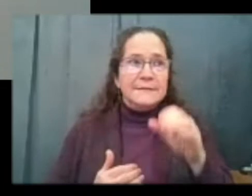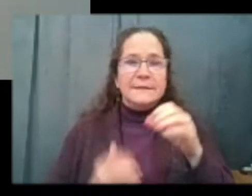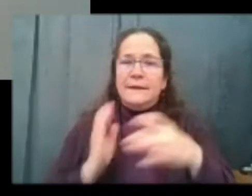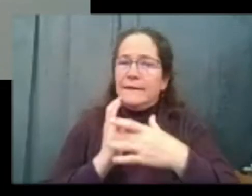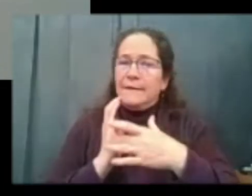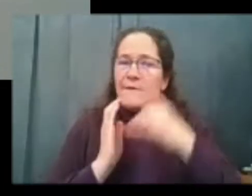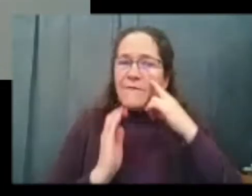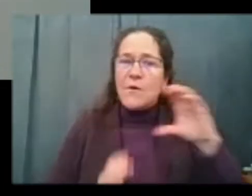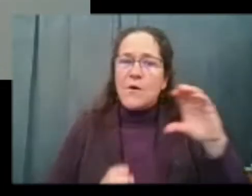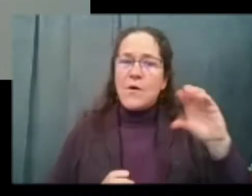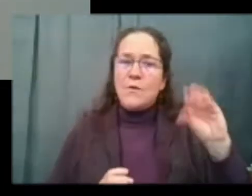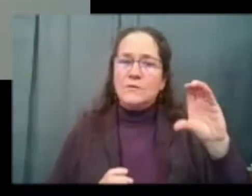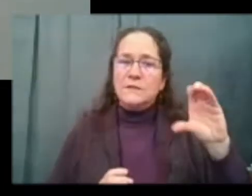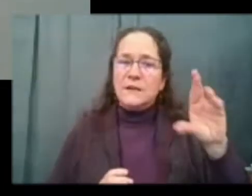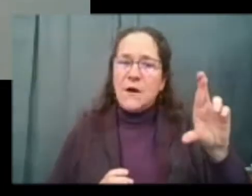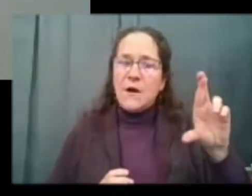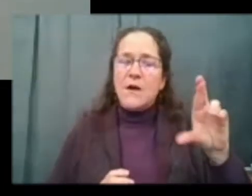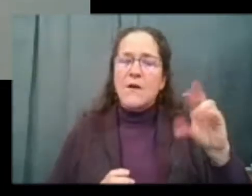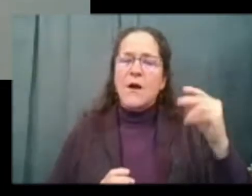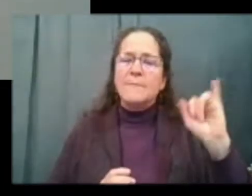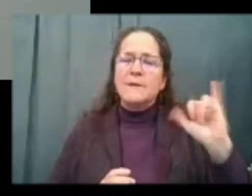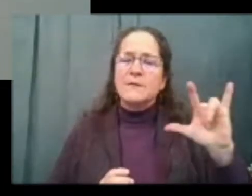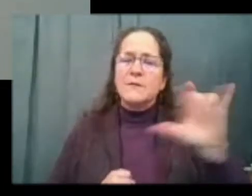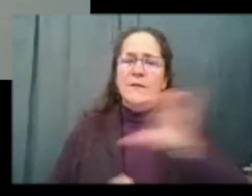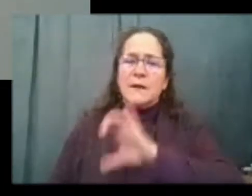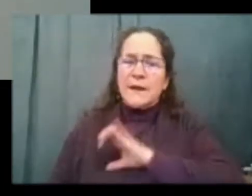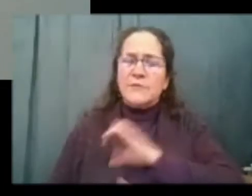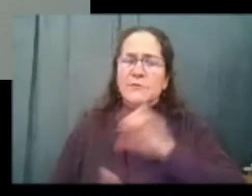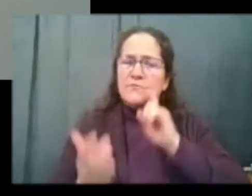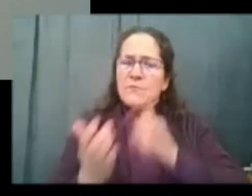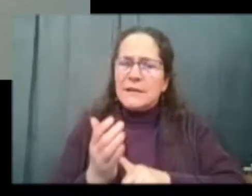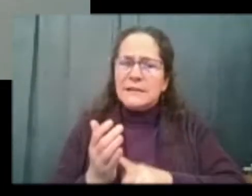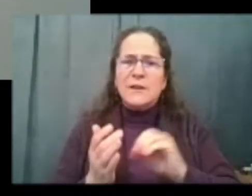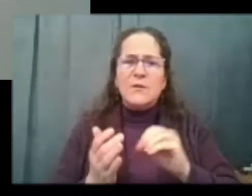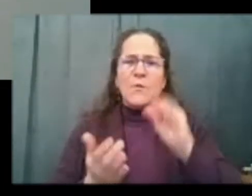especially at a grocery store or other places where Braille is not widely available.